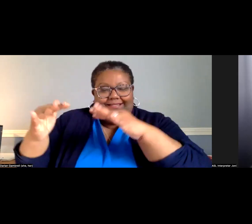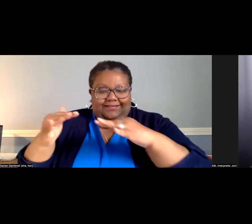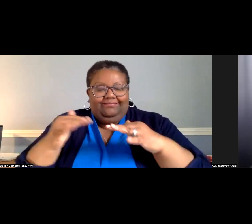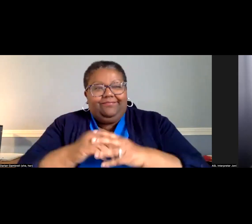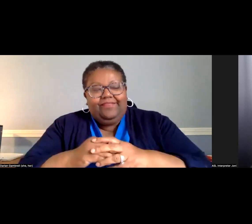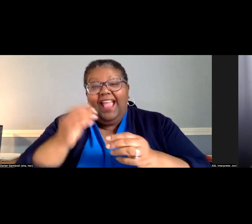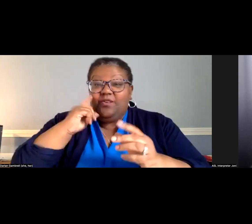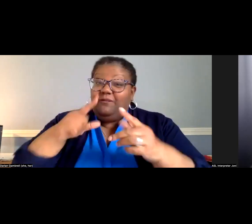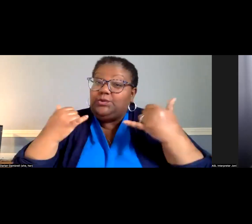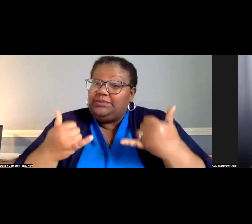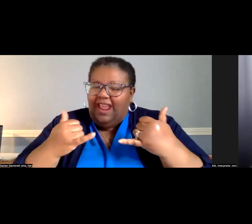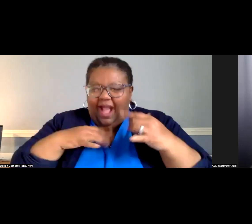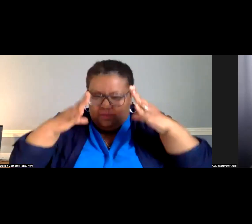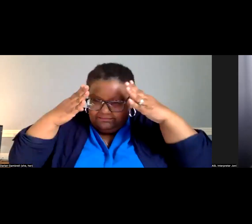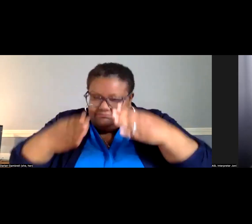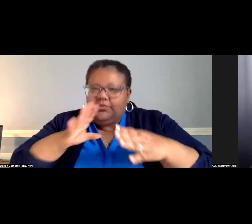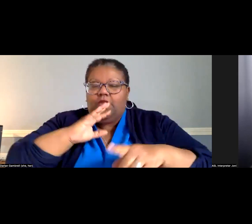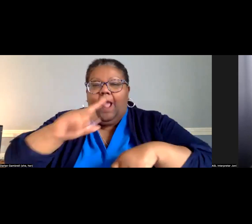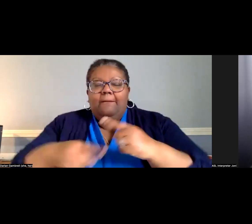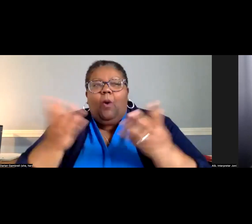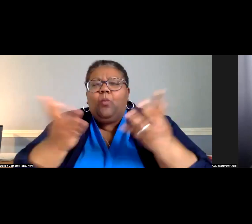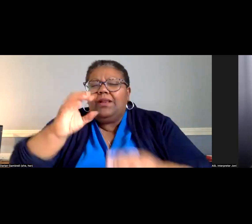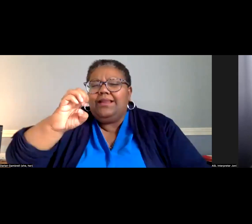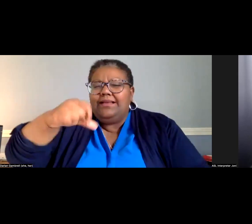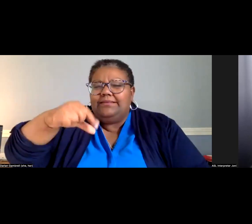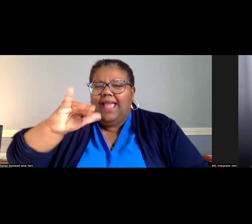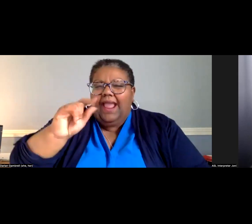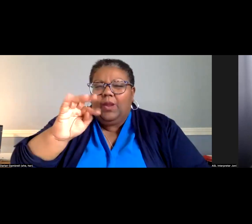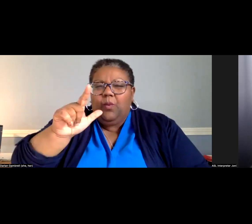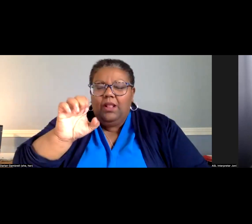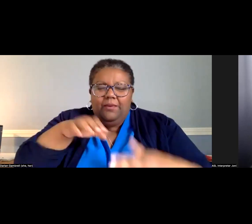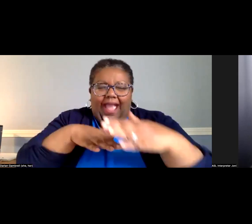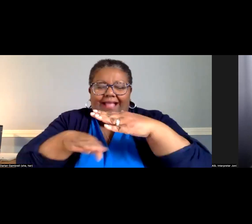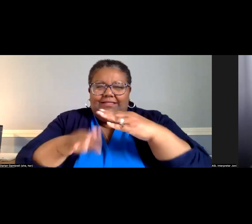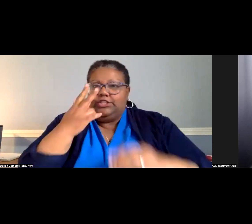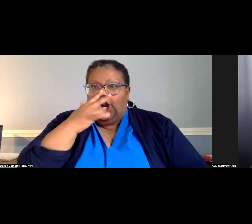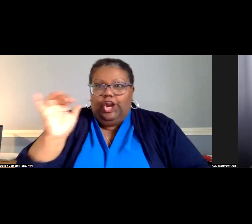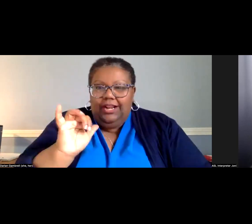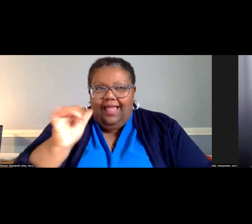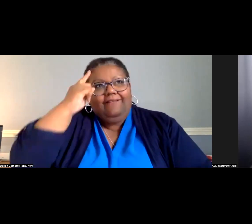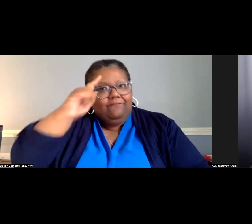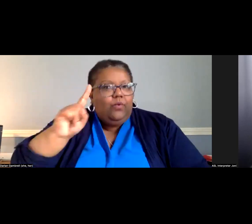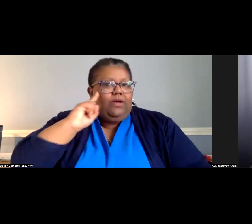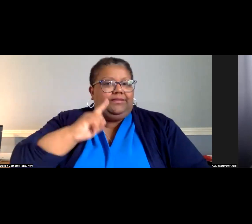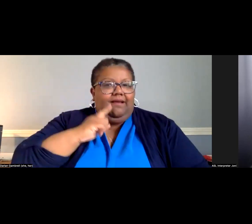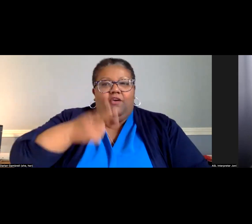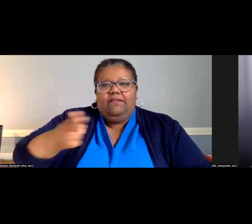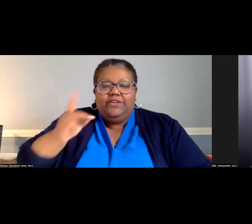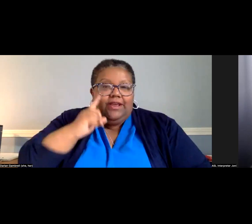learn a different type of diversity so today our focus is going to be what is what does Equitable